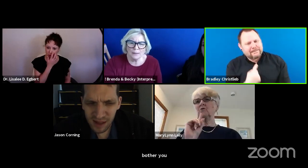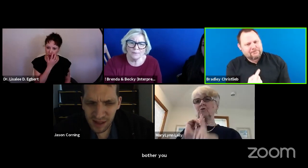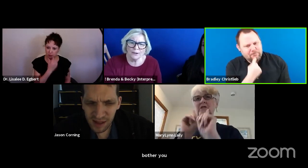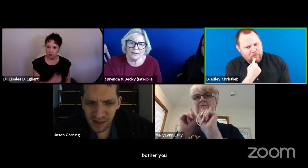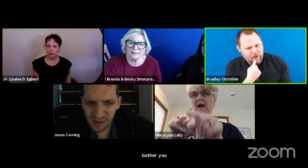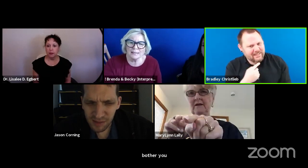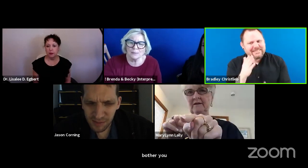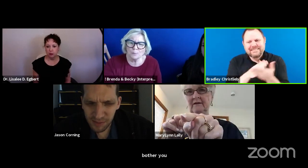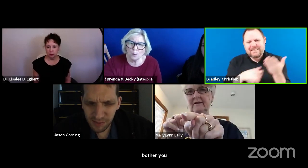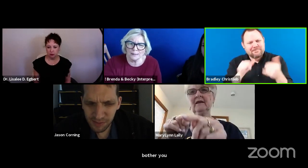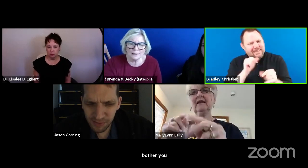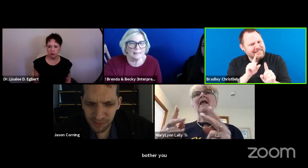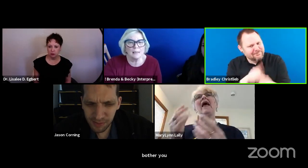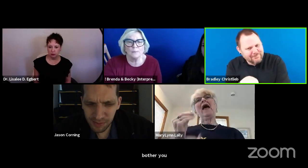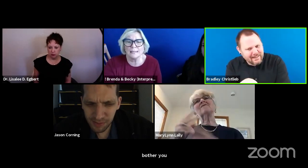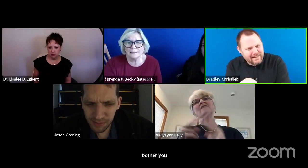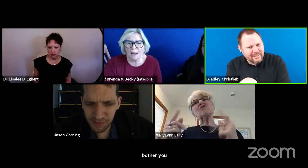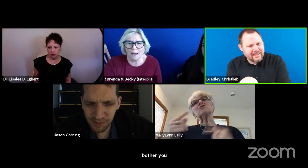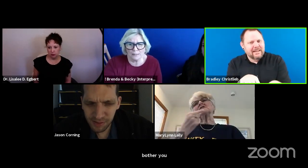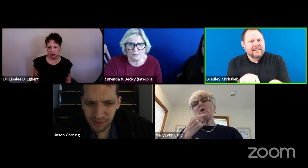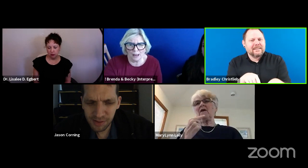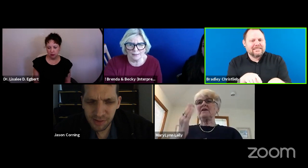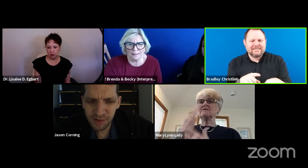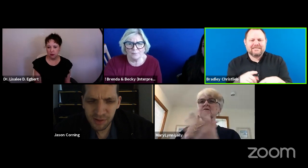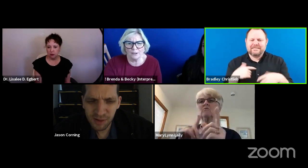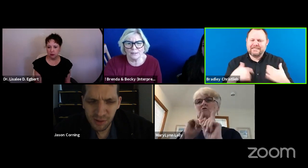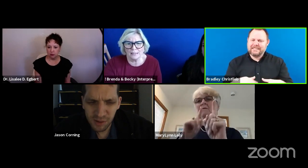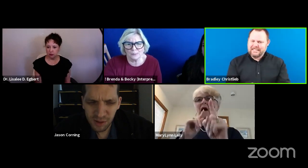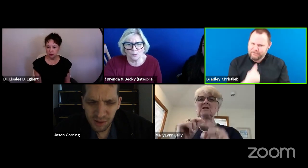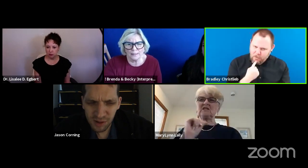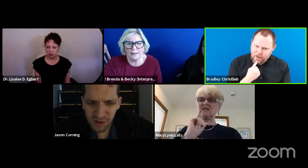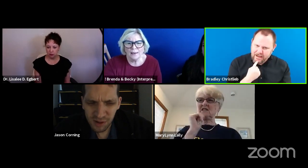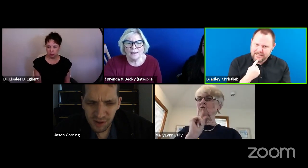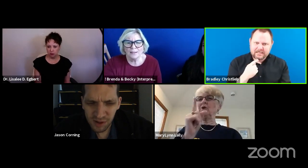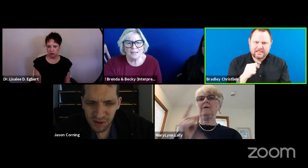but I'm very disappointed that some did not respond and I'm very disappointed that some